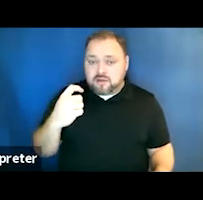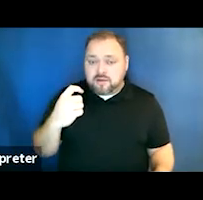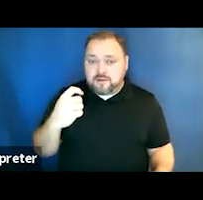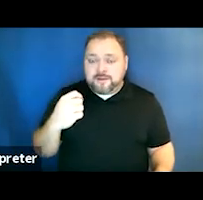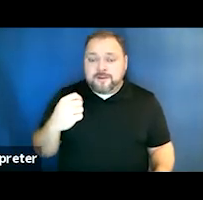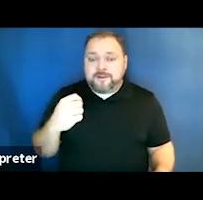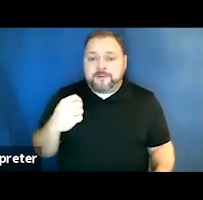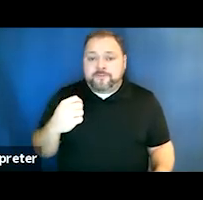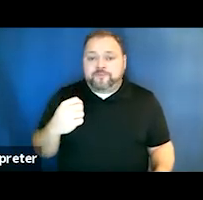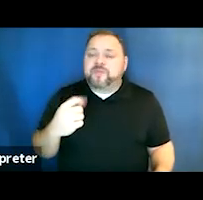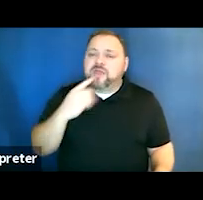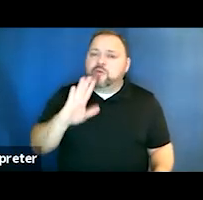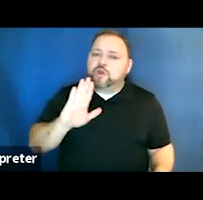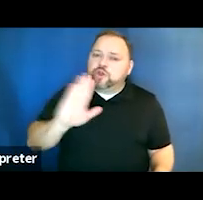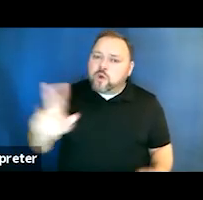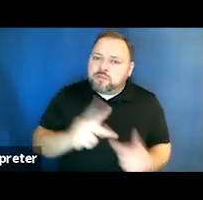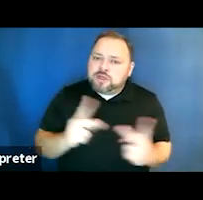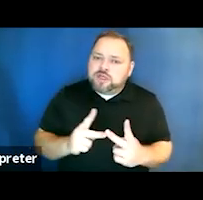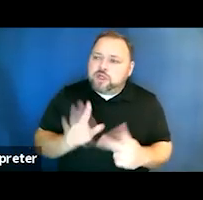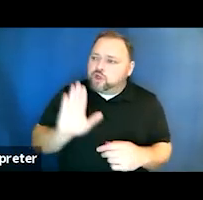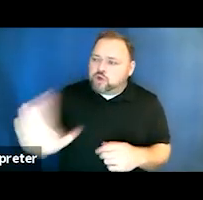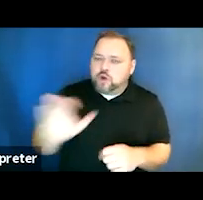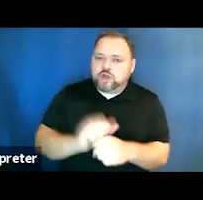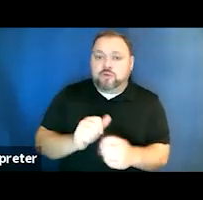it's your job to help me understand what's going on